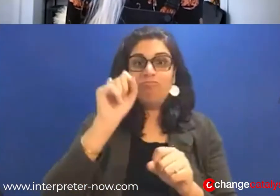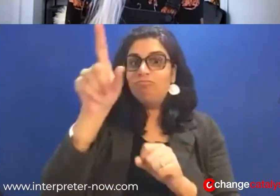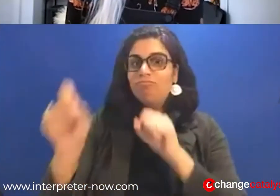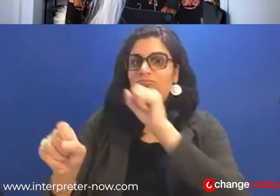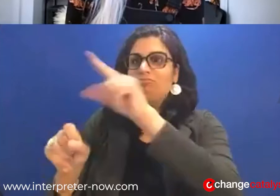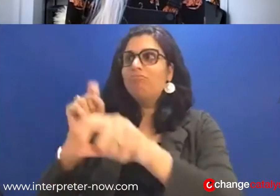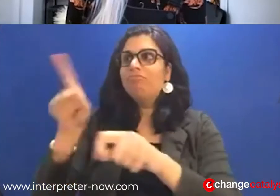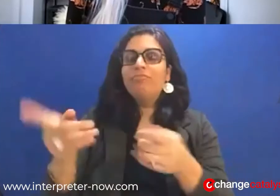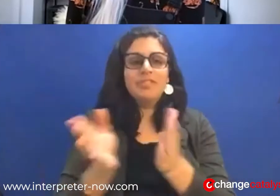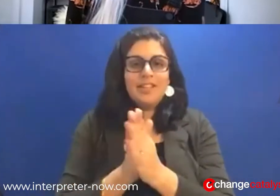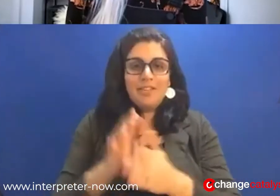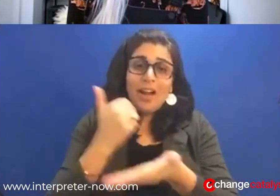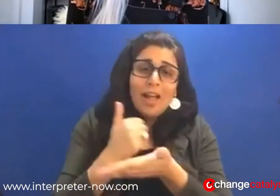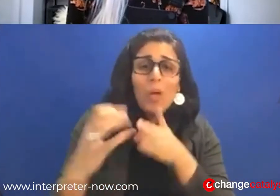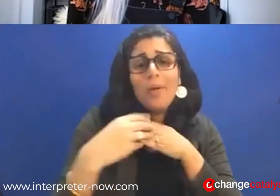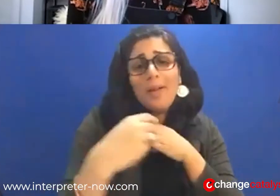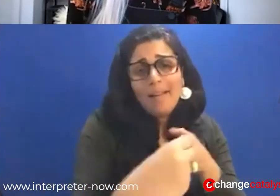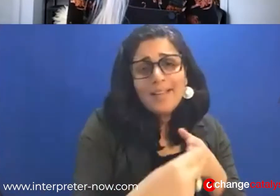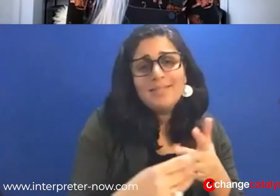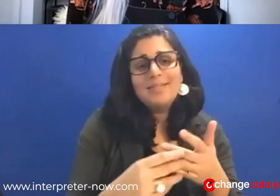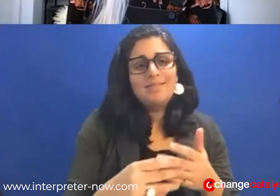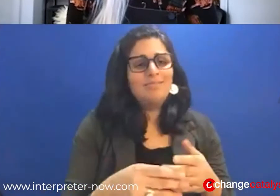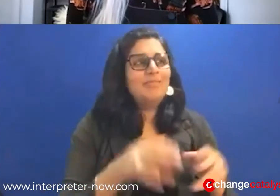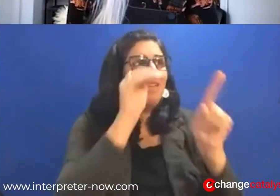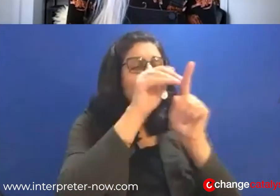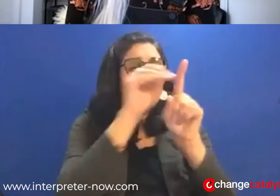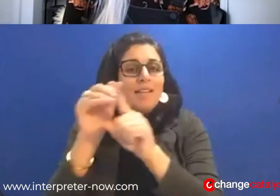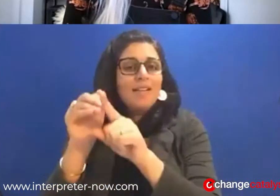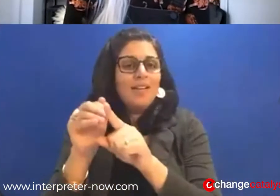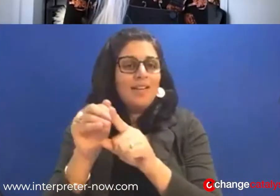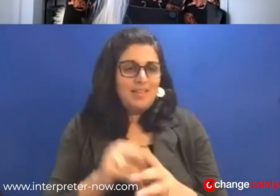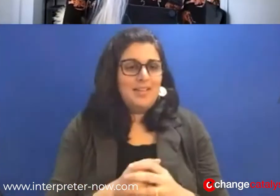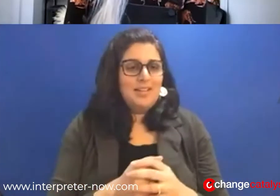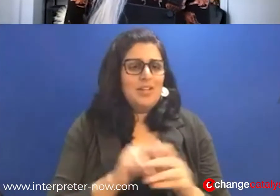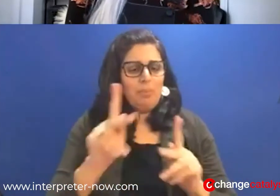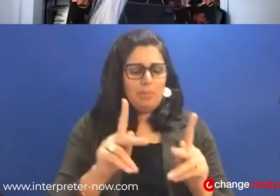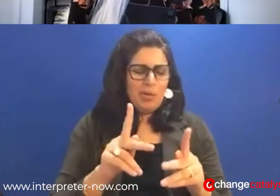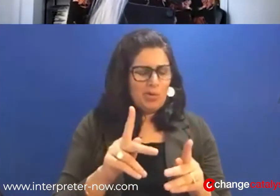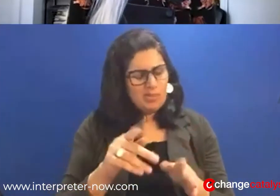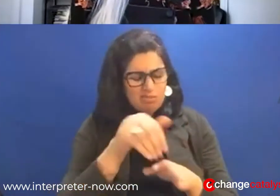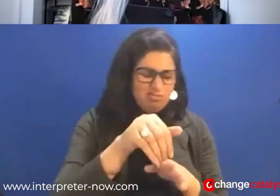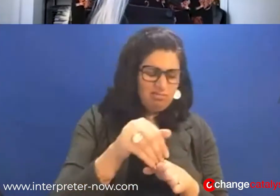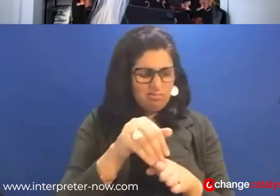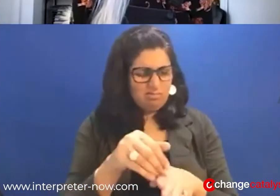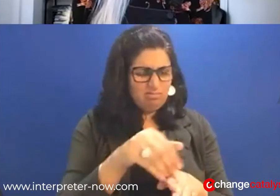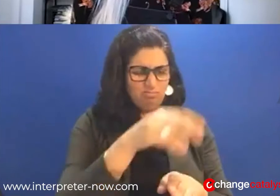As folks that are pivoting in their career, or they're pivoting in life, like major transitional